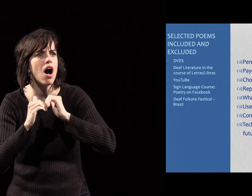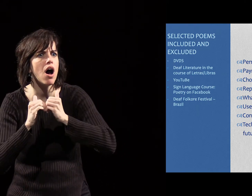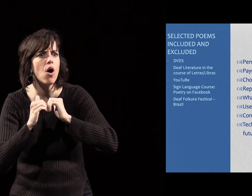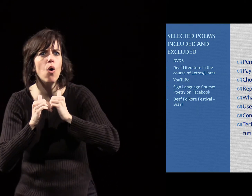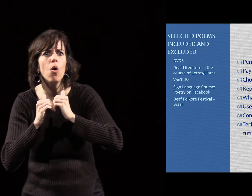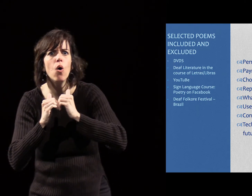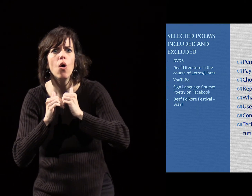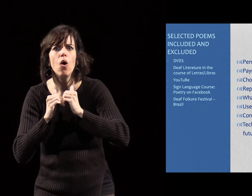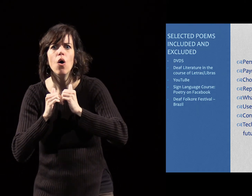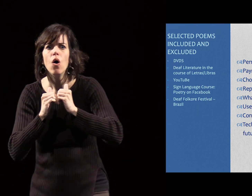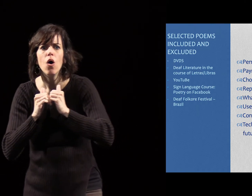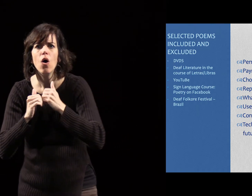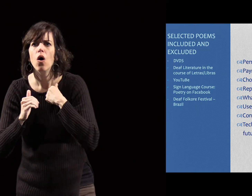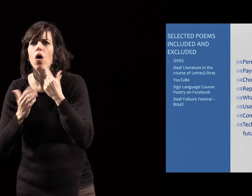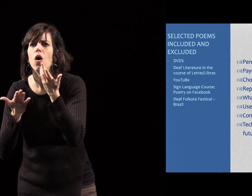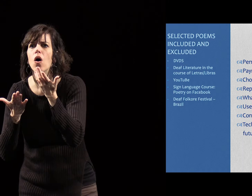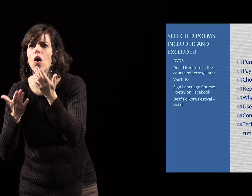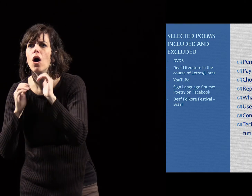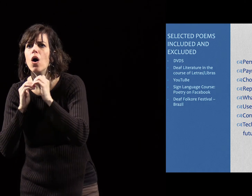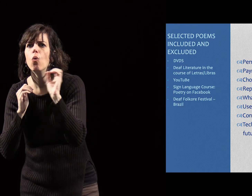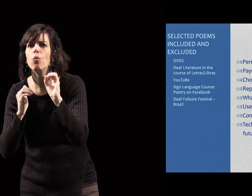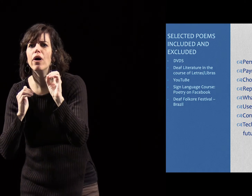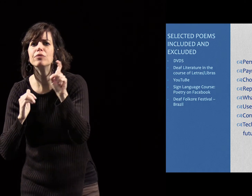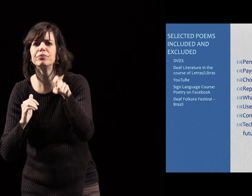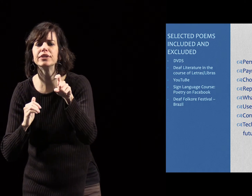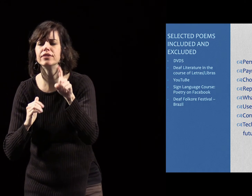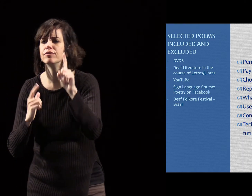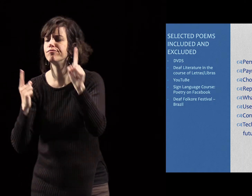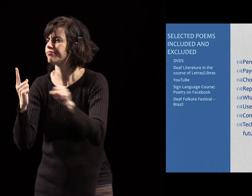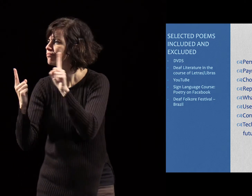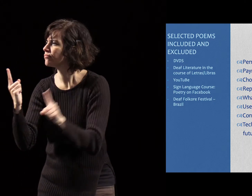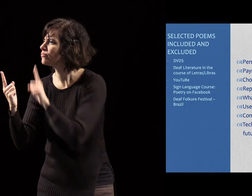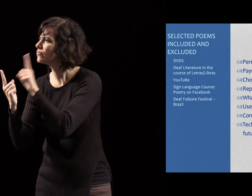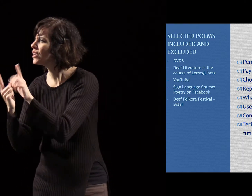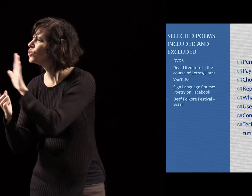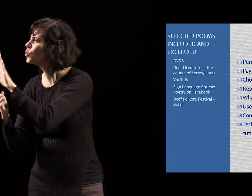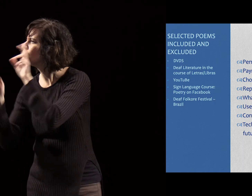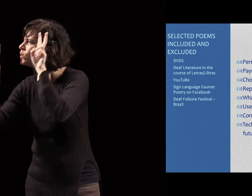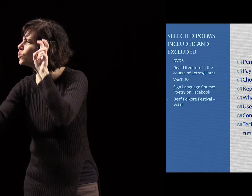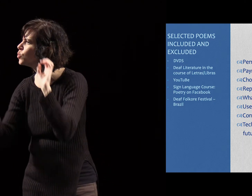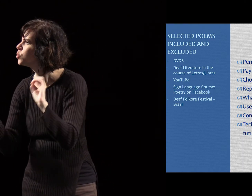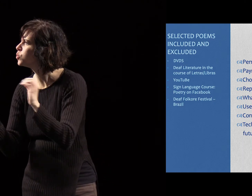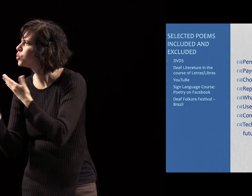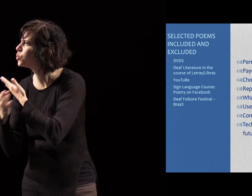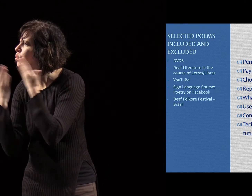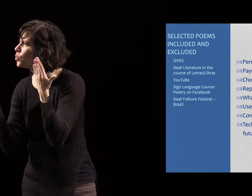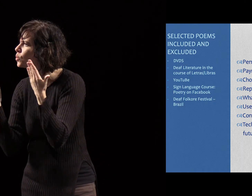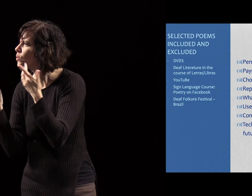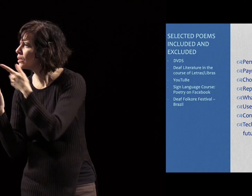And the audience is left wondering, what is the title? In this case, your only option is to ask the performer,